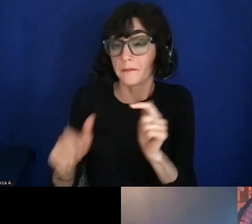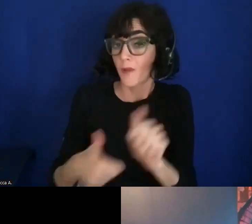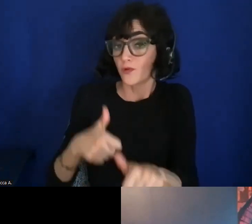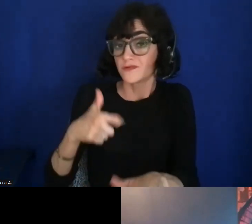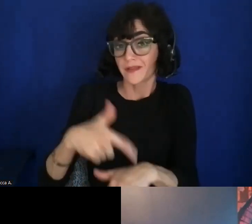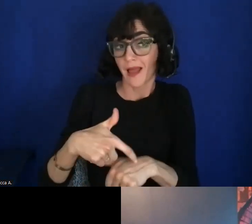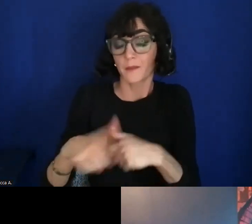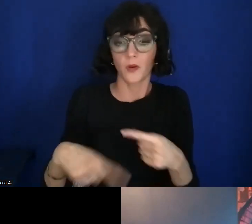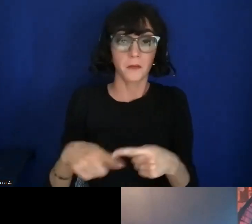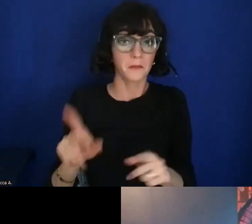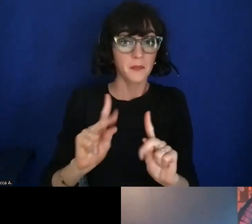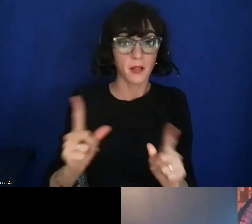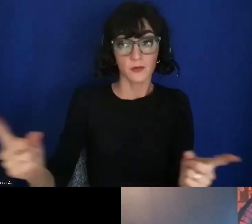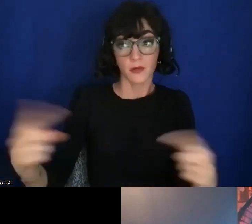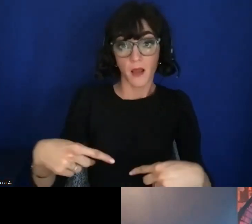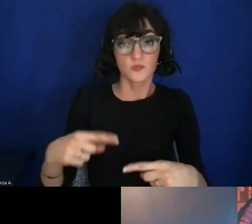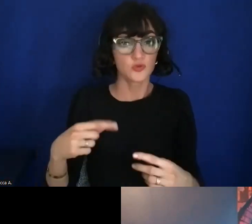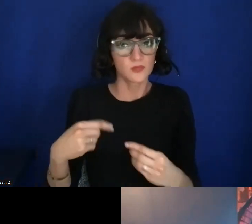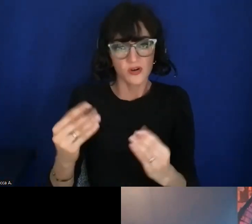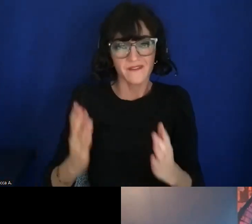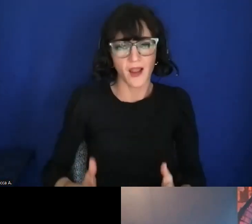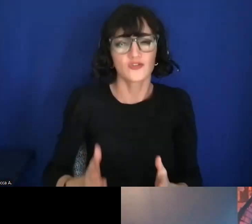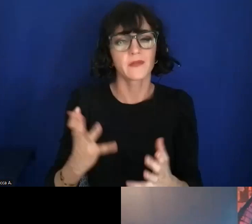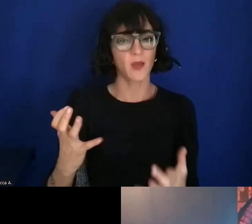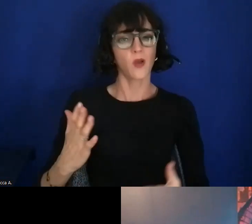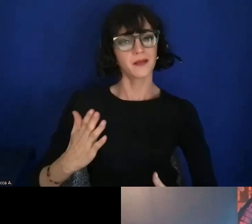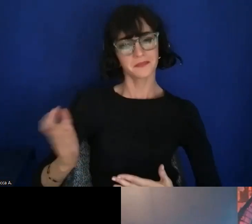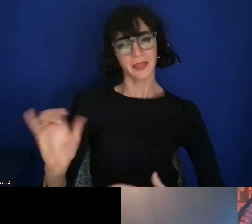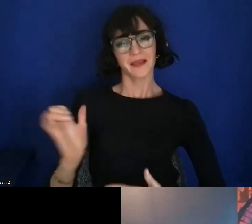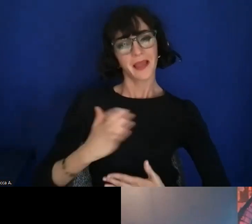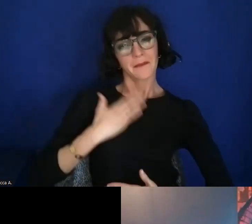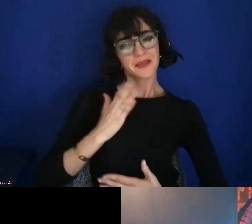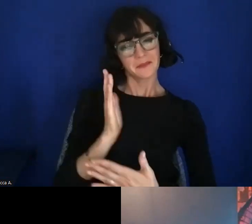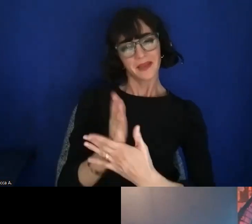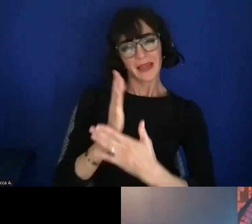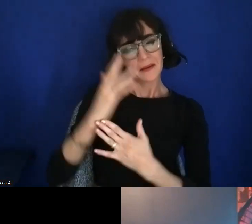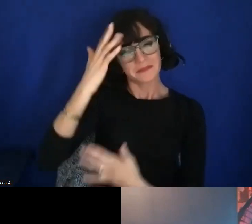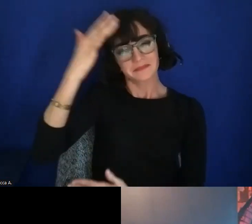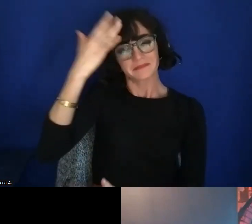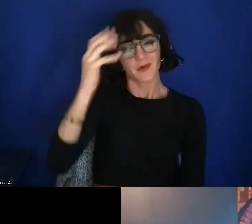to be very intoxicated and so part of that is talking with them around is there a better